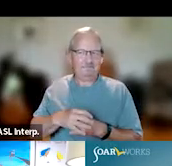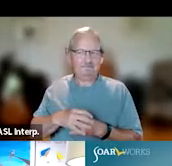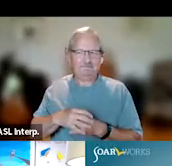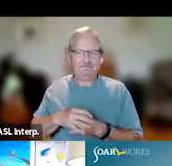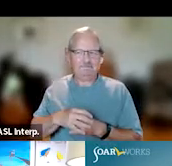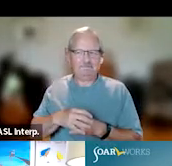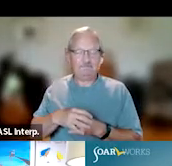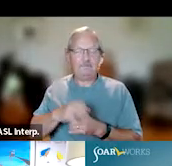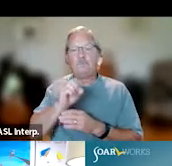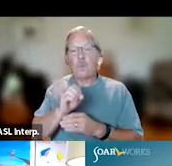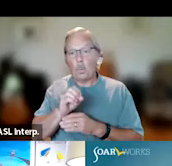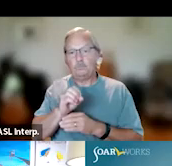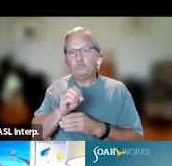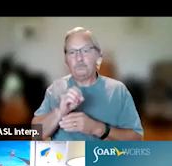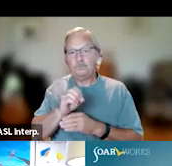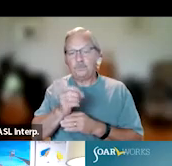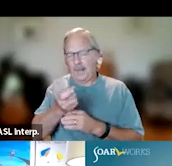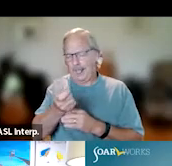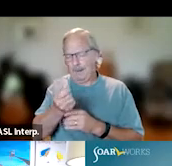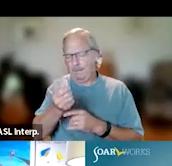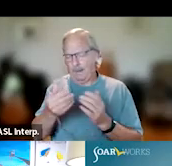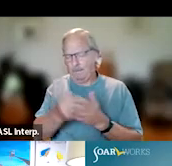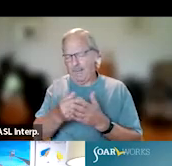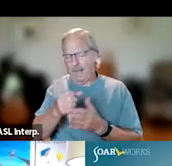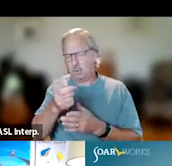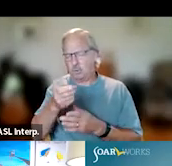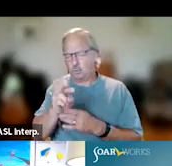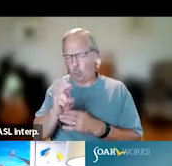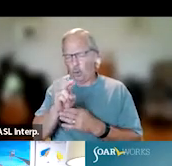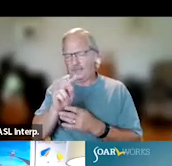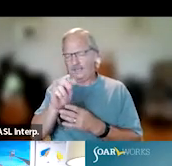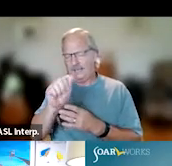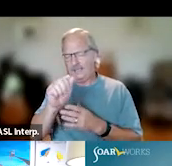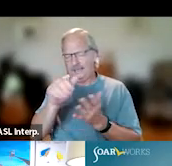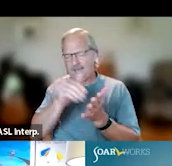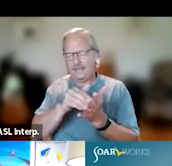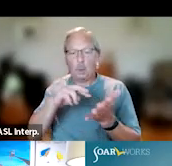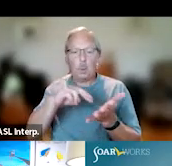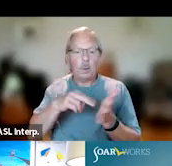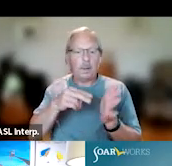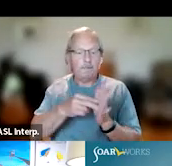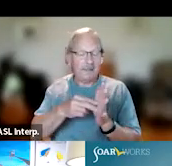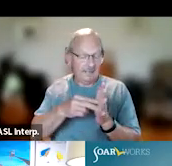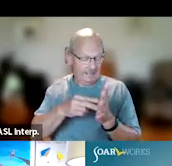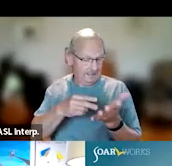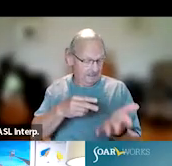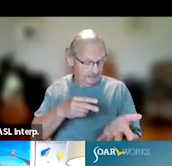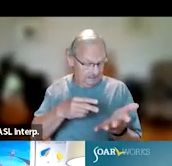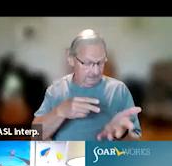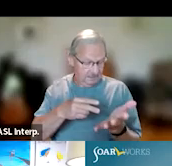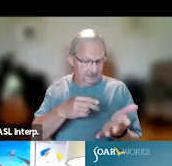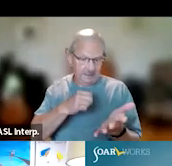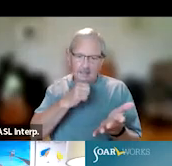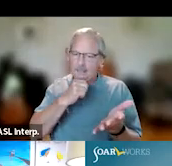So a little bit about the SOAR TA Center and what it means about the SOAR TA Center not being available.